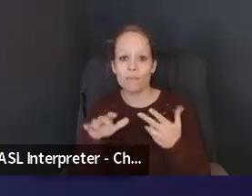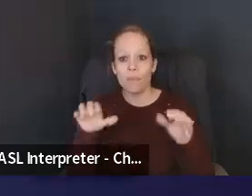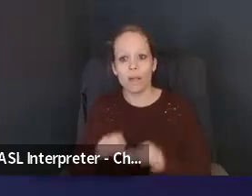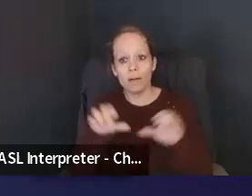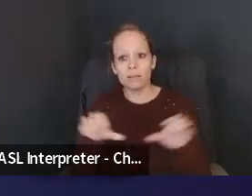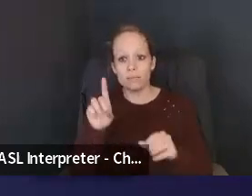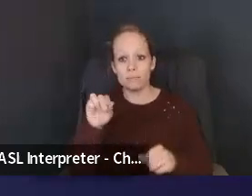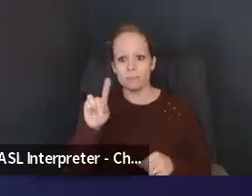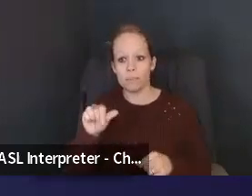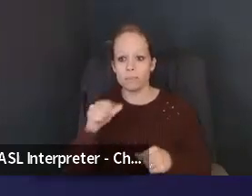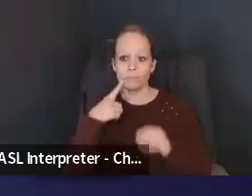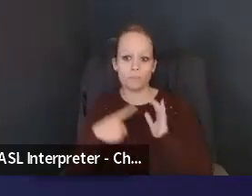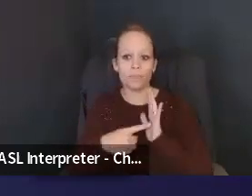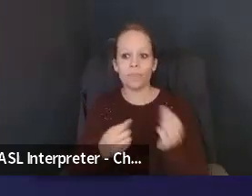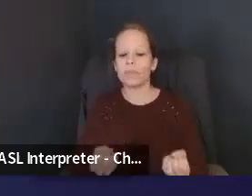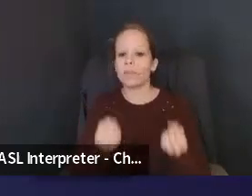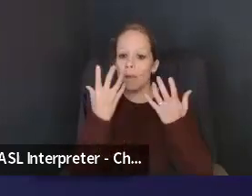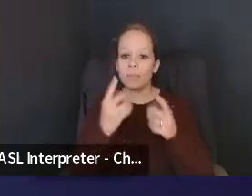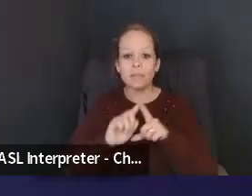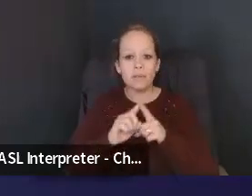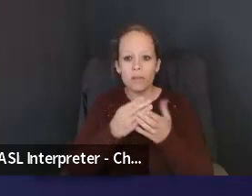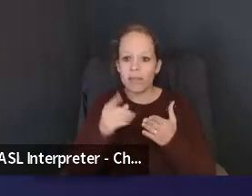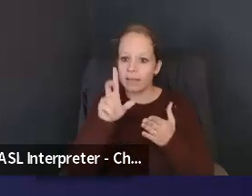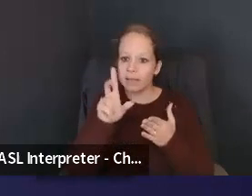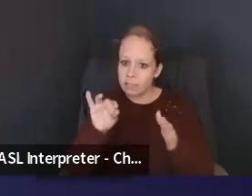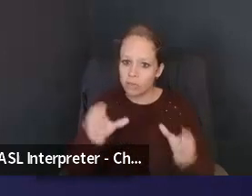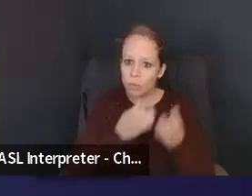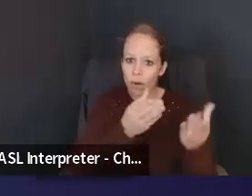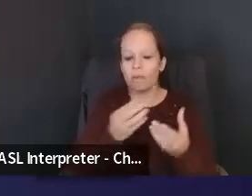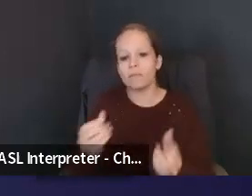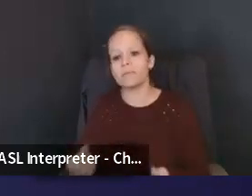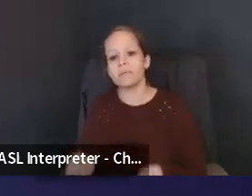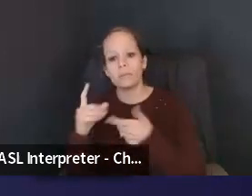how many of certain things did you deliver, how many trainings did you do, etc. The data